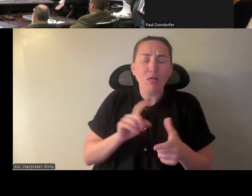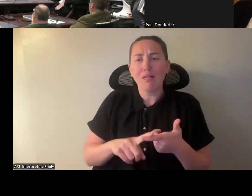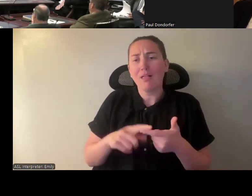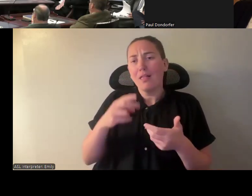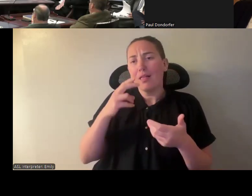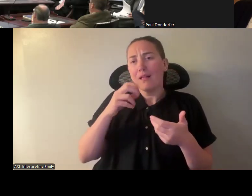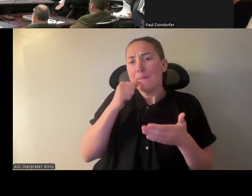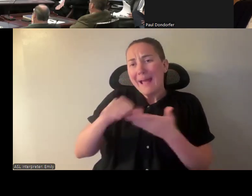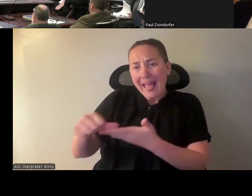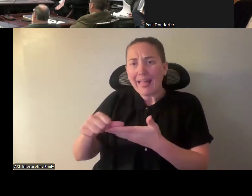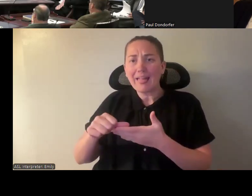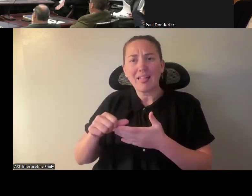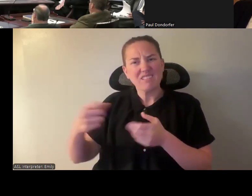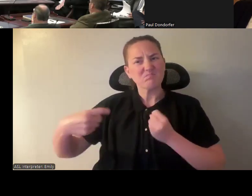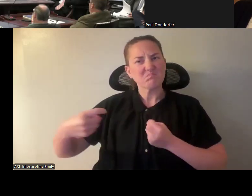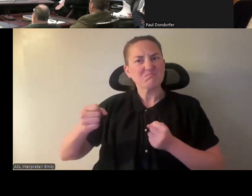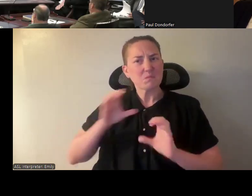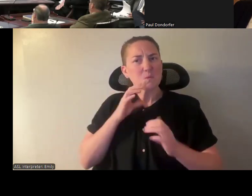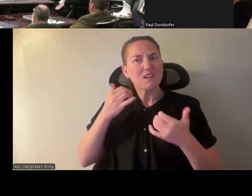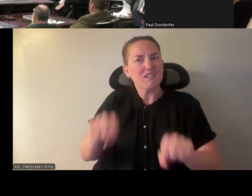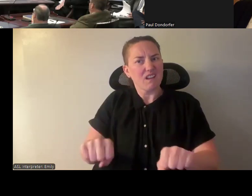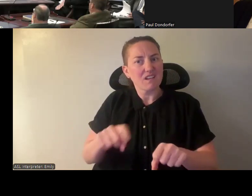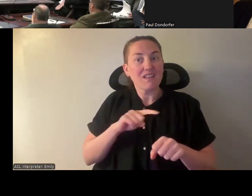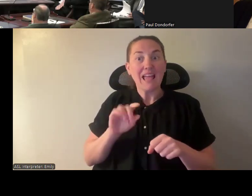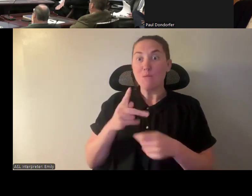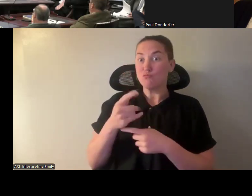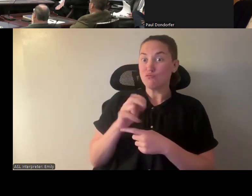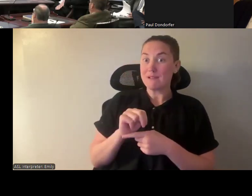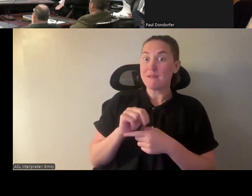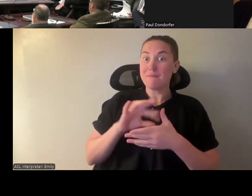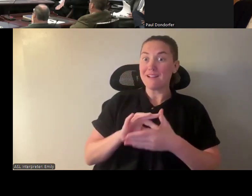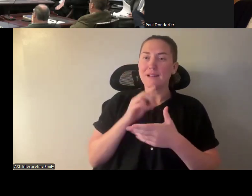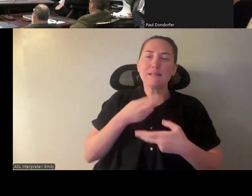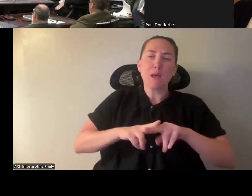have a lot of ways to communicate so the premium tablet content is a bonus we put 800 phones in